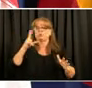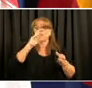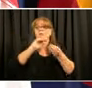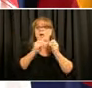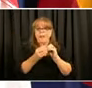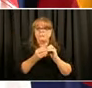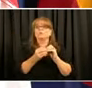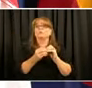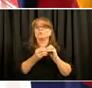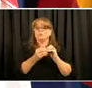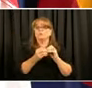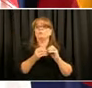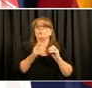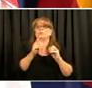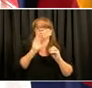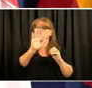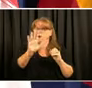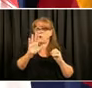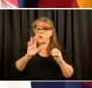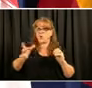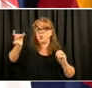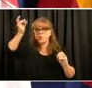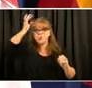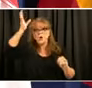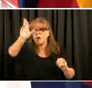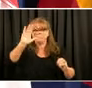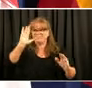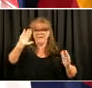in the university settings and some of that that makes sense when you